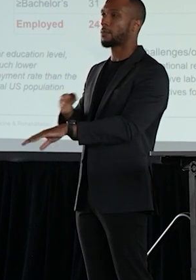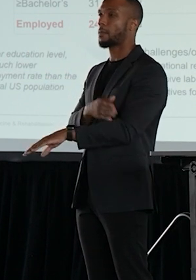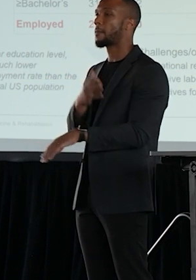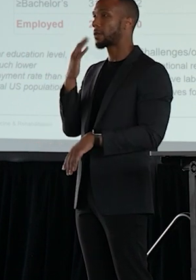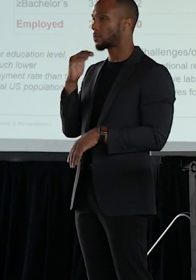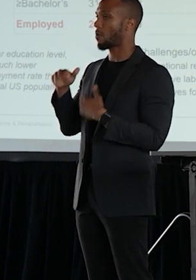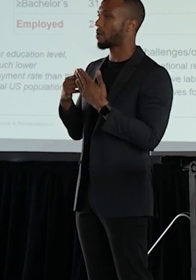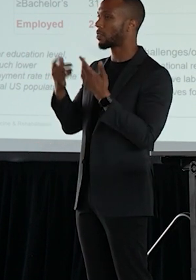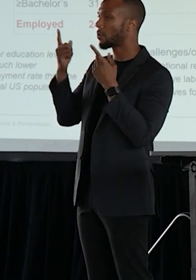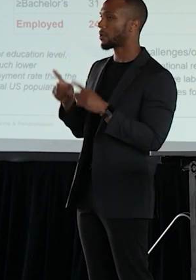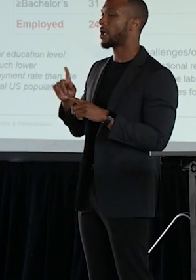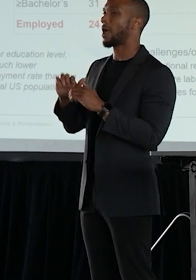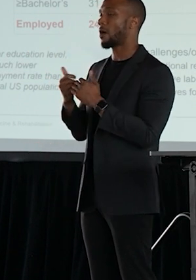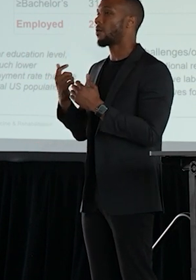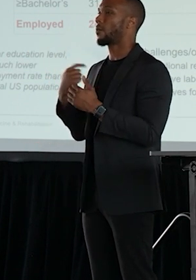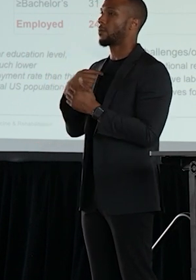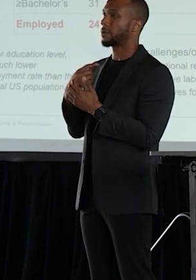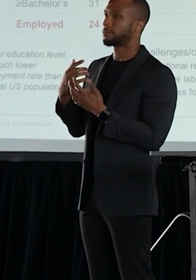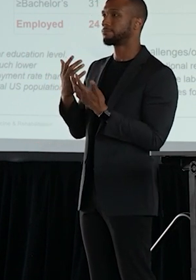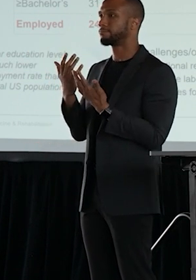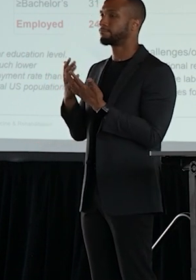agree that how important education and employment is in